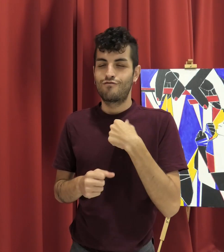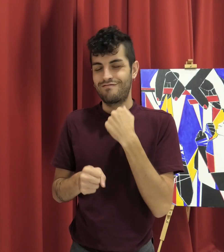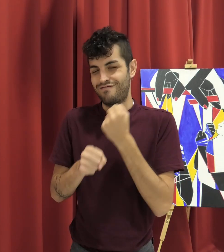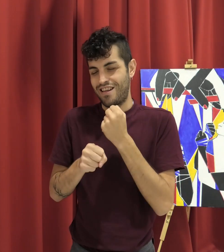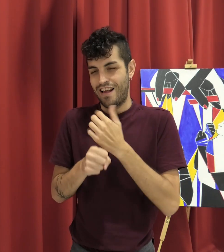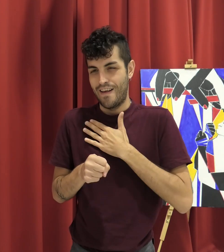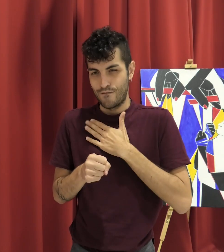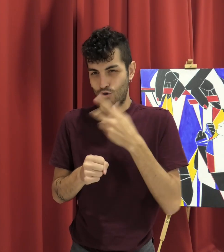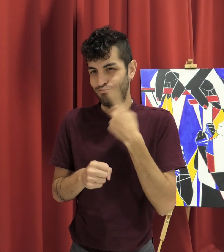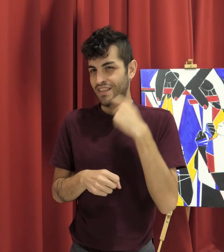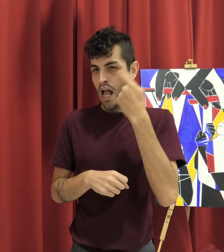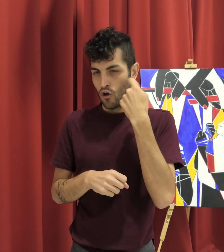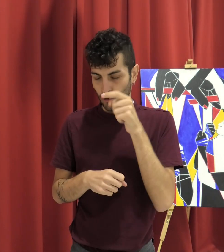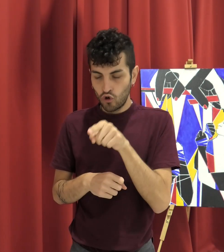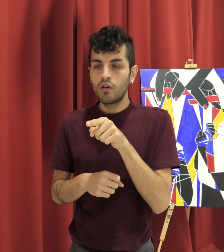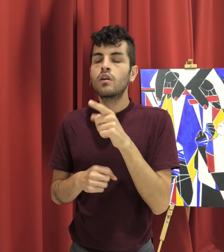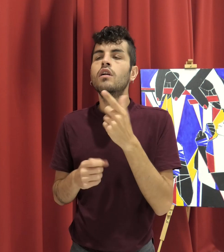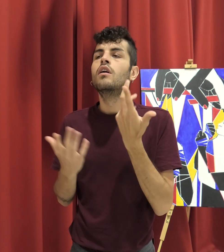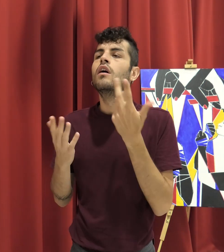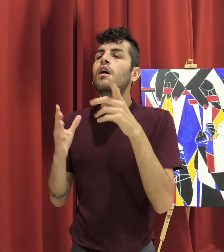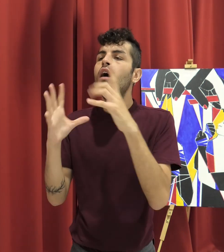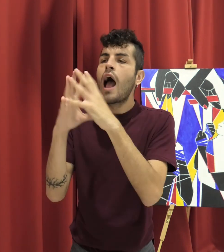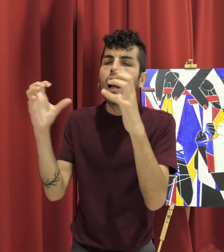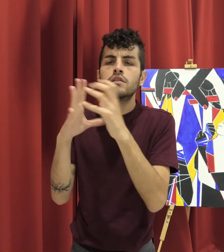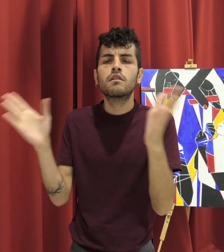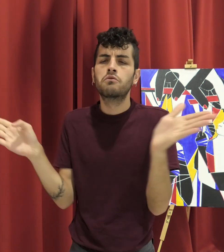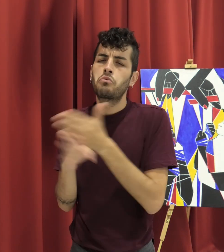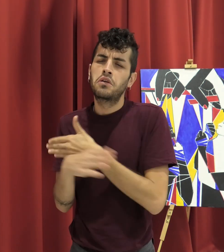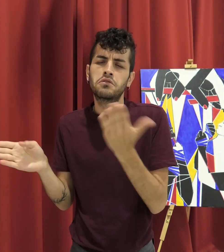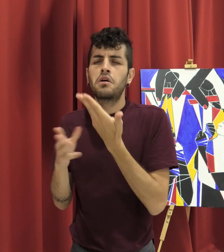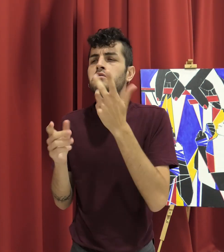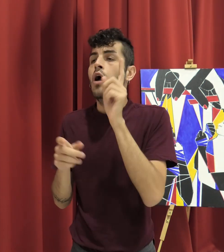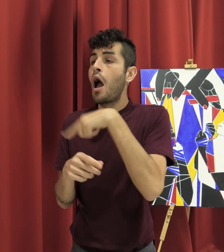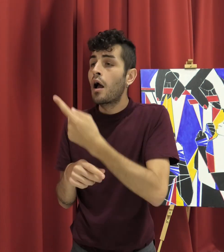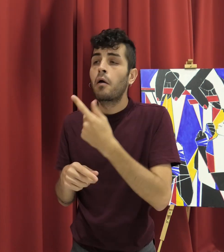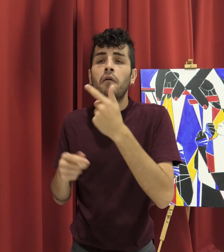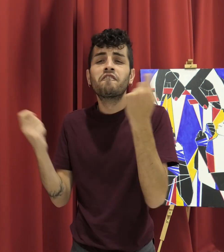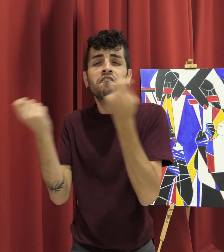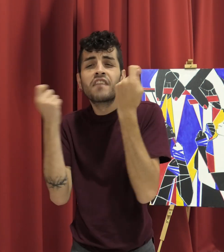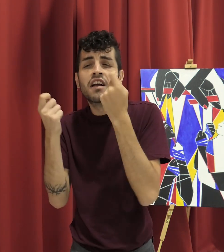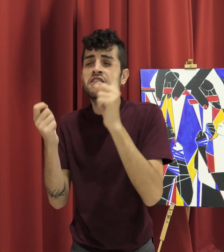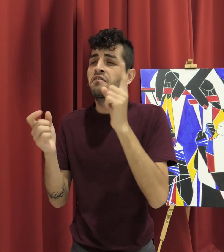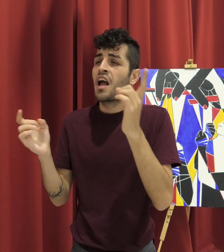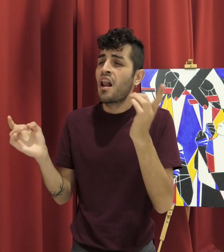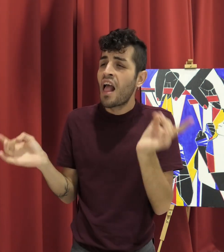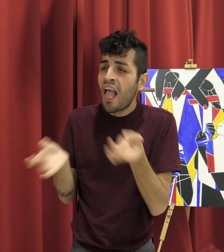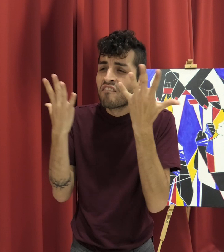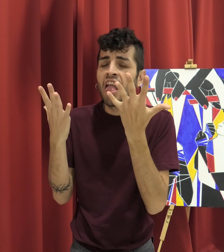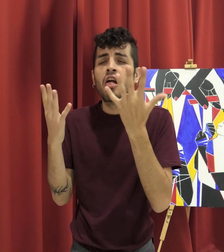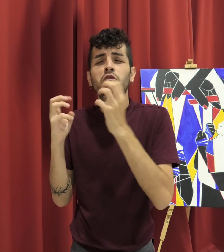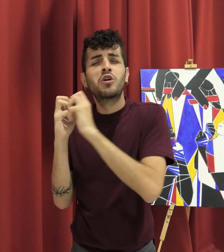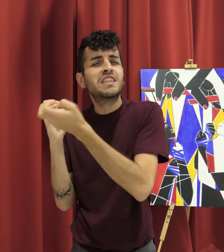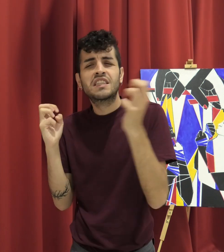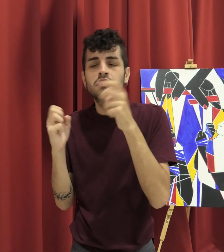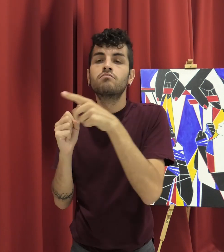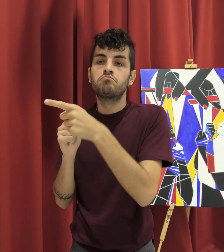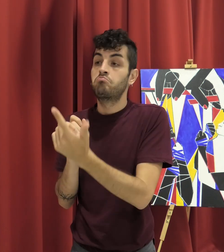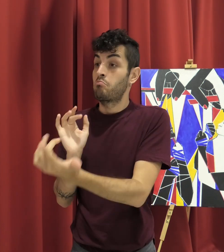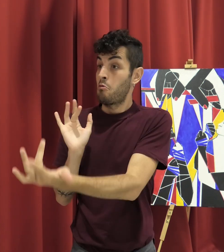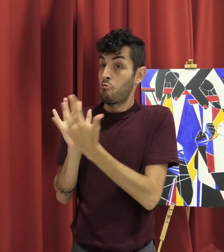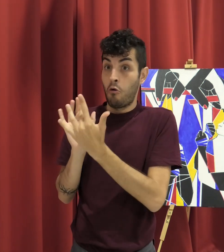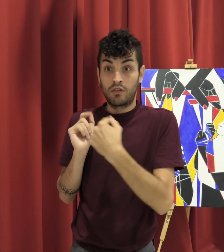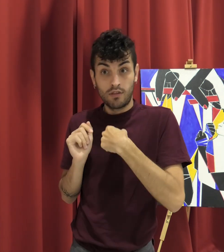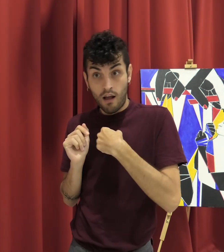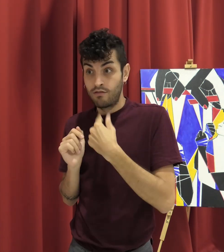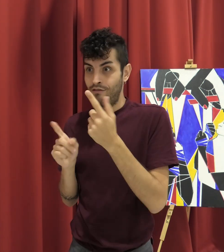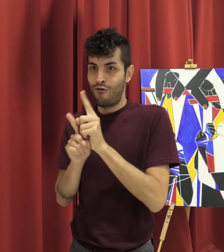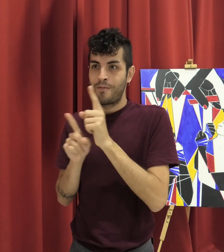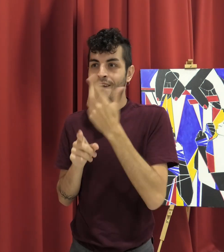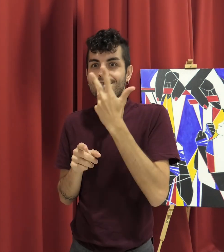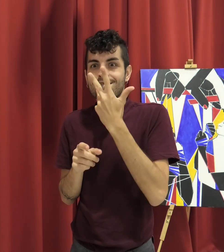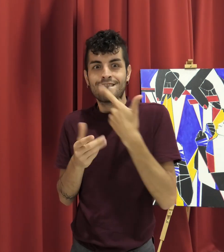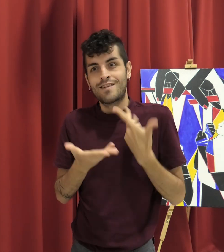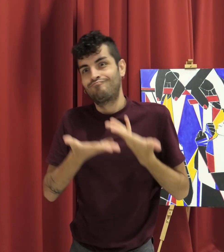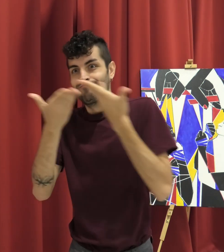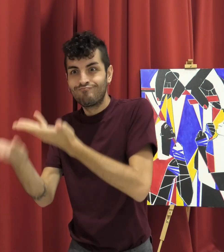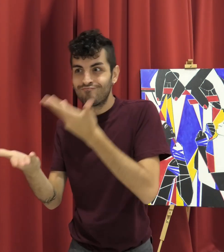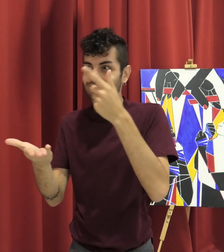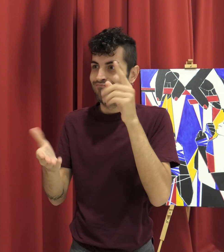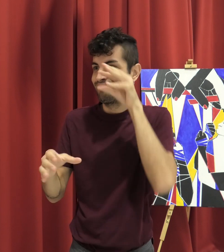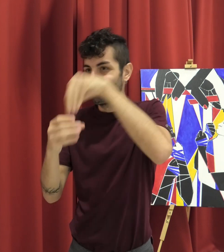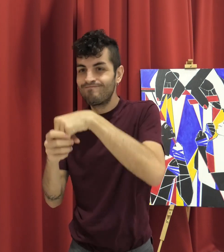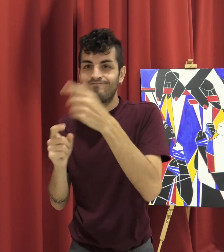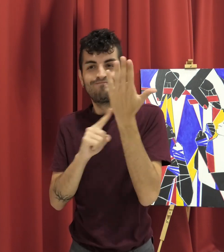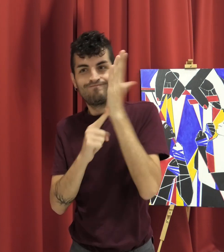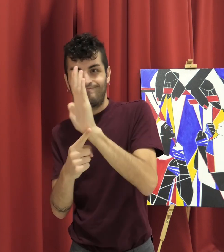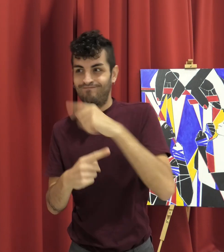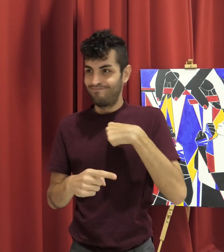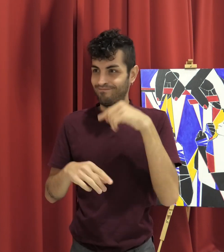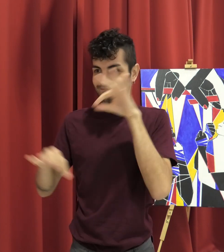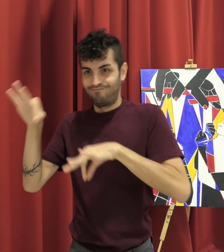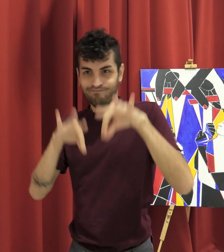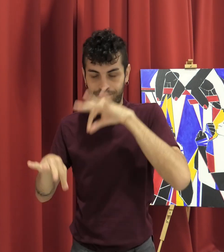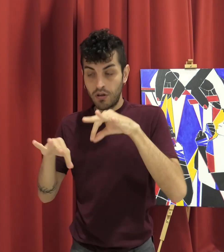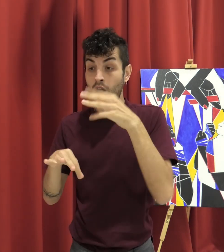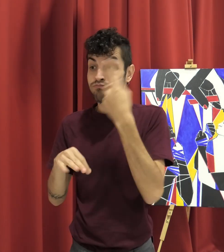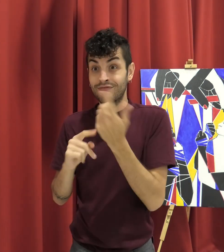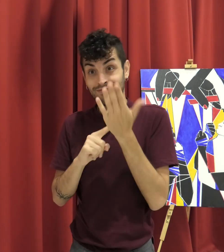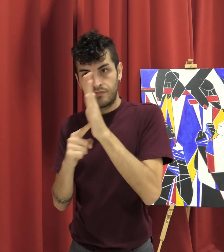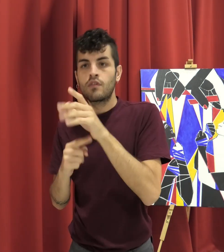Any company or festival or event can contact me to invite me as a guest or for a performance